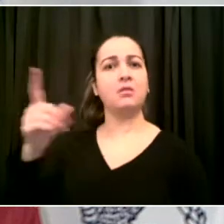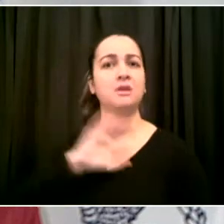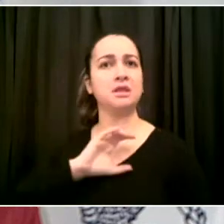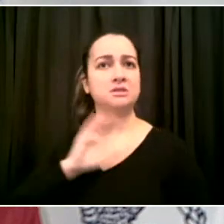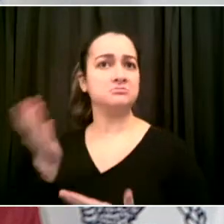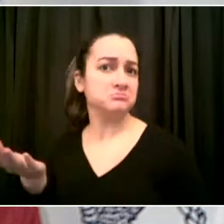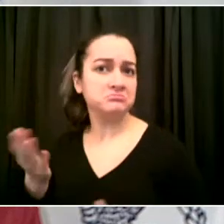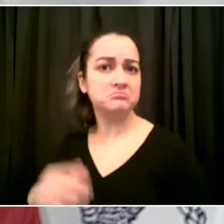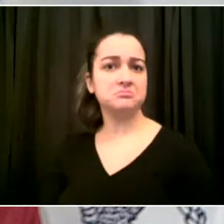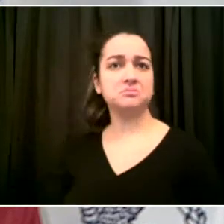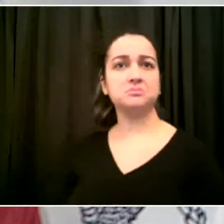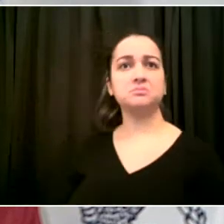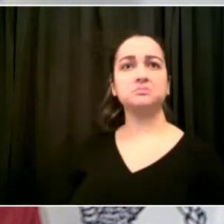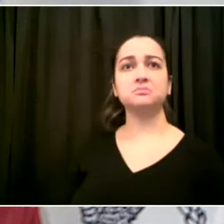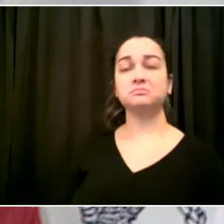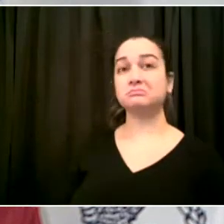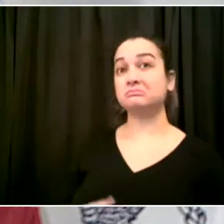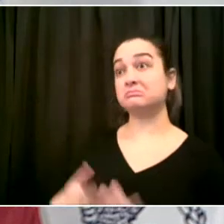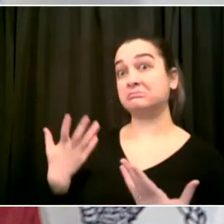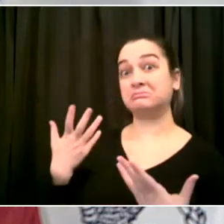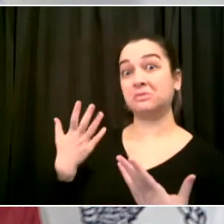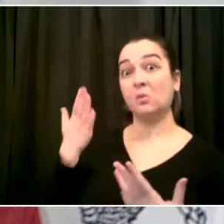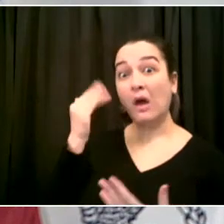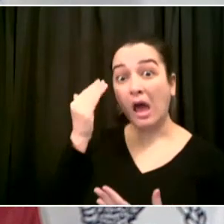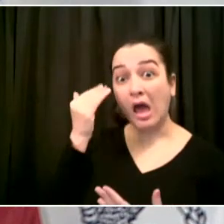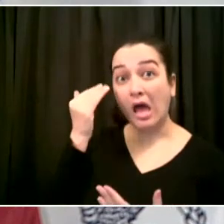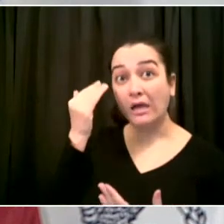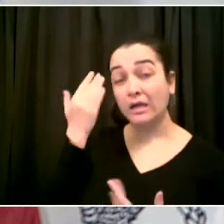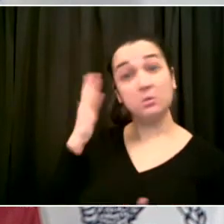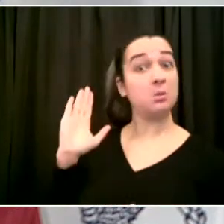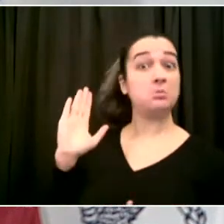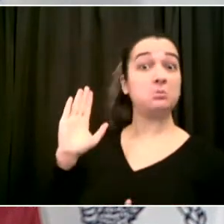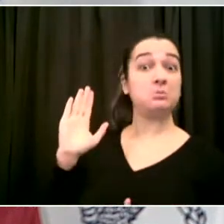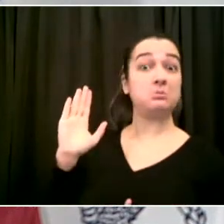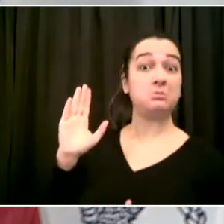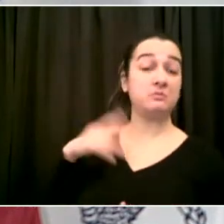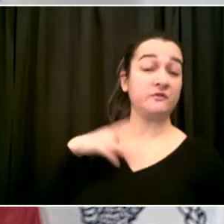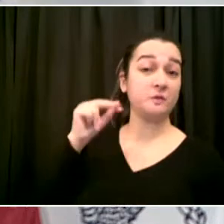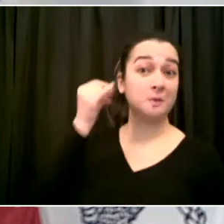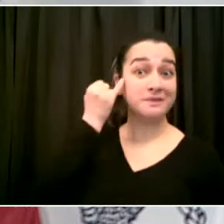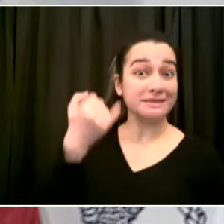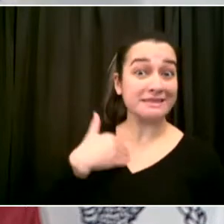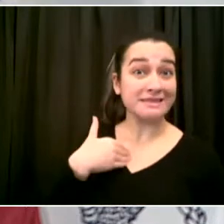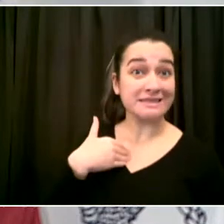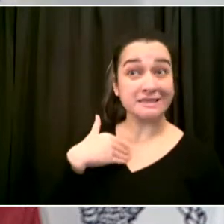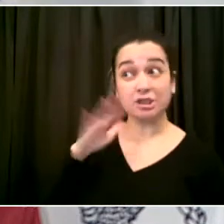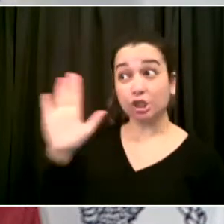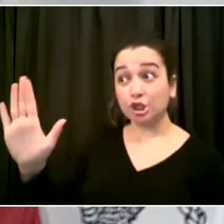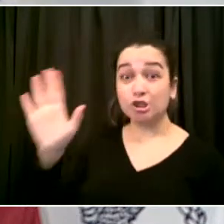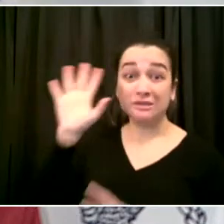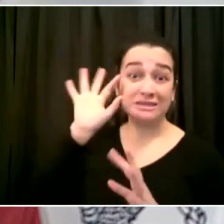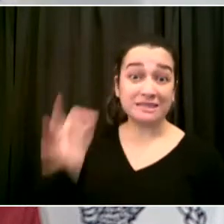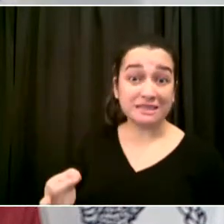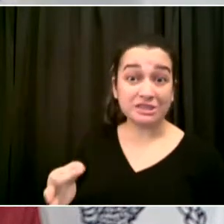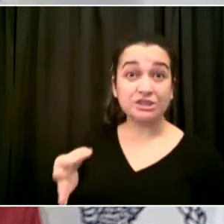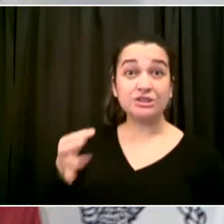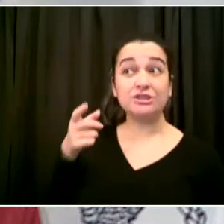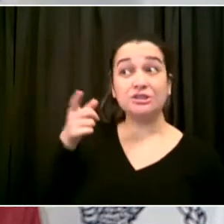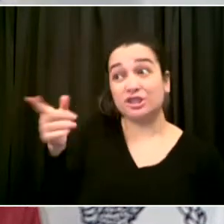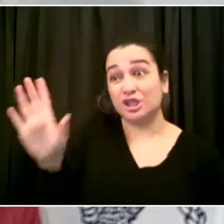DEVENEY THOUGHTS ON THAT? I CAN'T SPECULATE. I KNOW WE NEED A FULL AND INDEPENDENT INVNVSETIGATION,